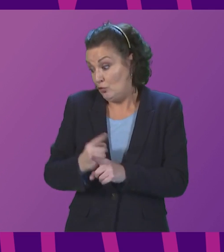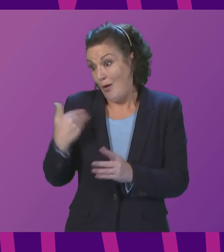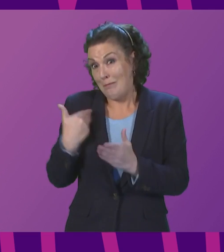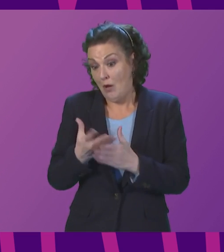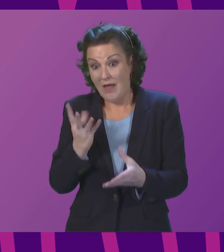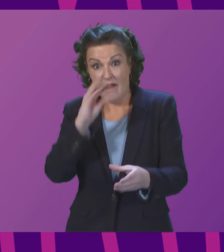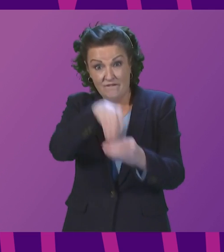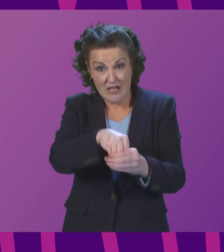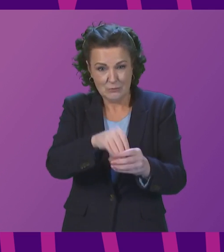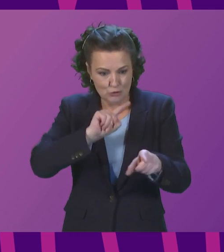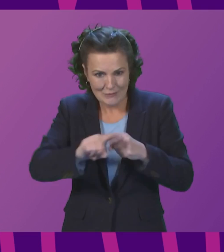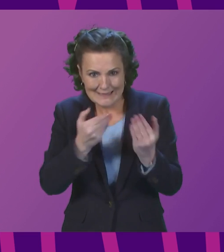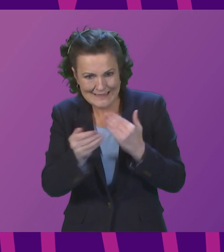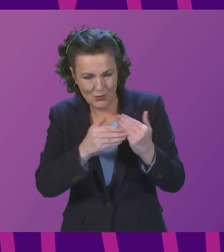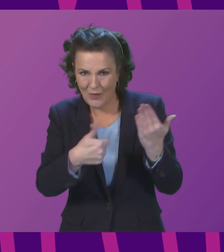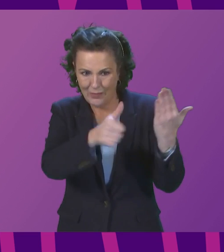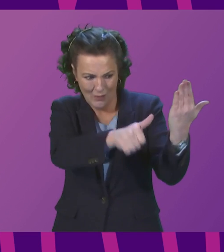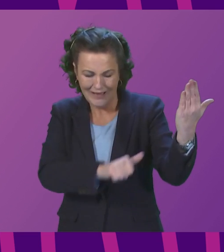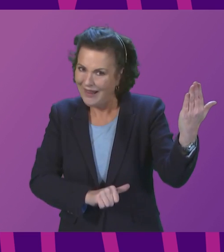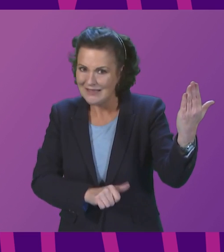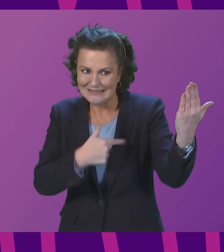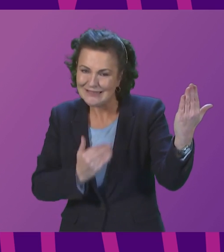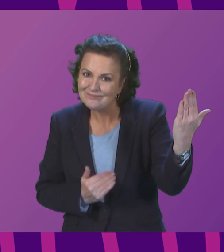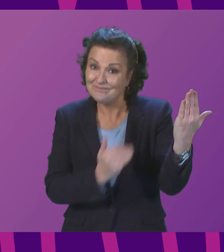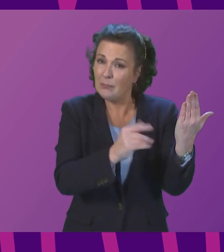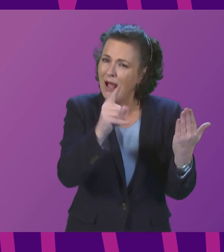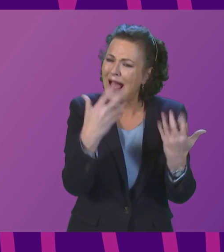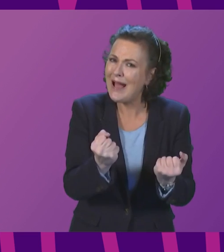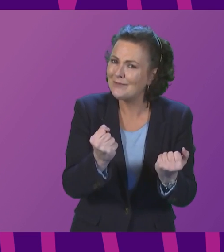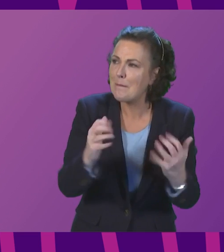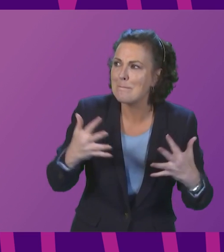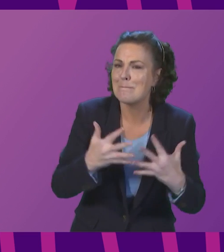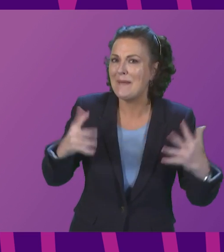tackle longer waits is really important, there is a bigger challenge here, which is to redesign